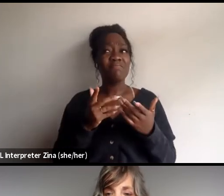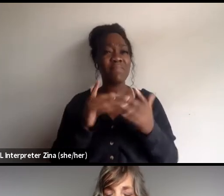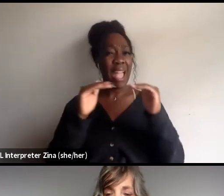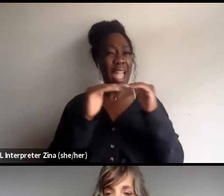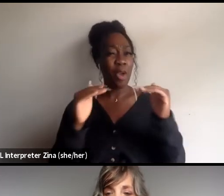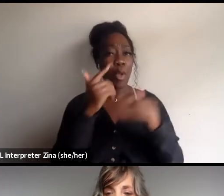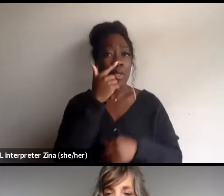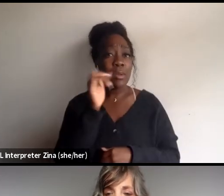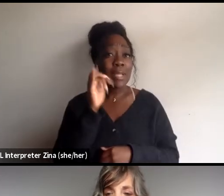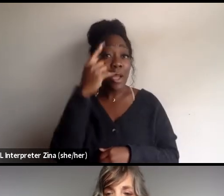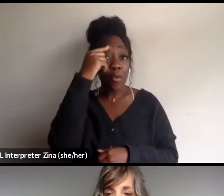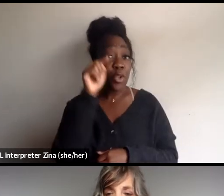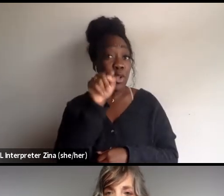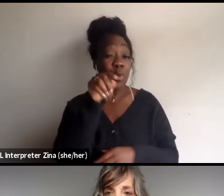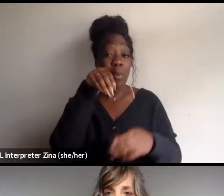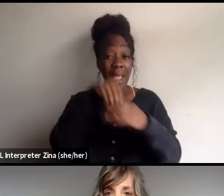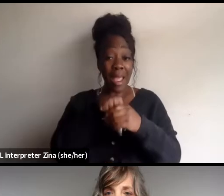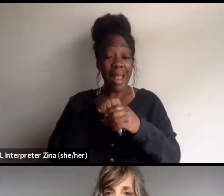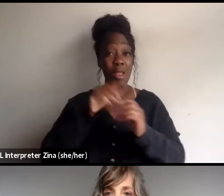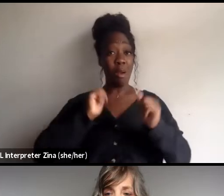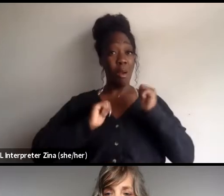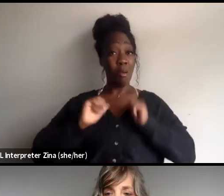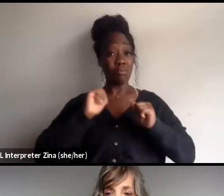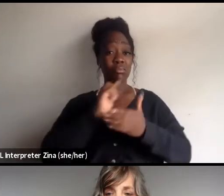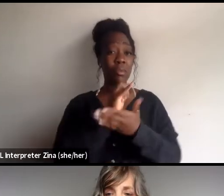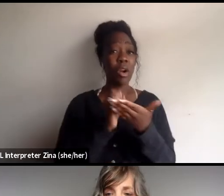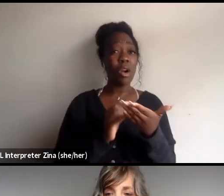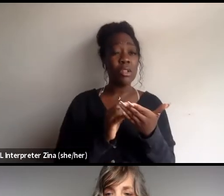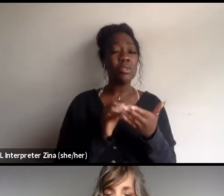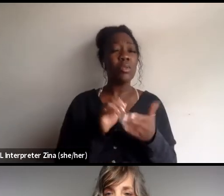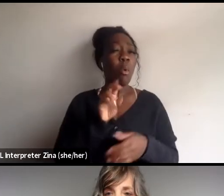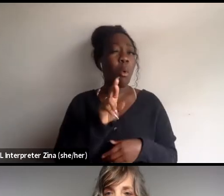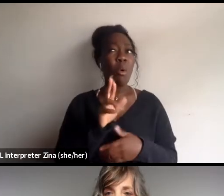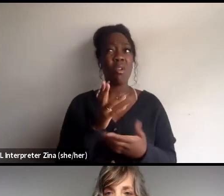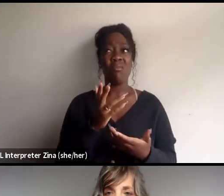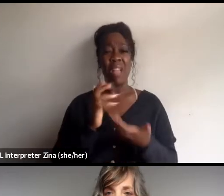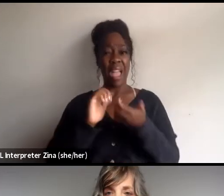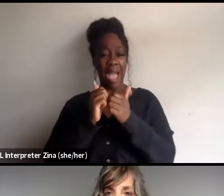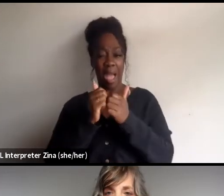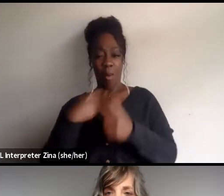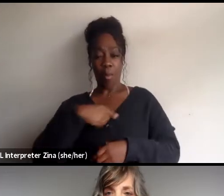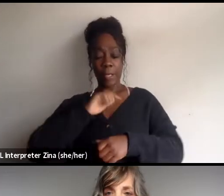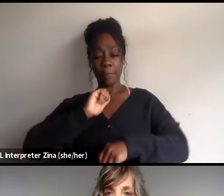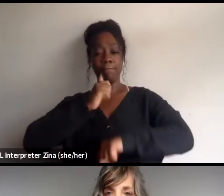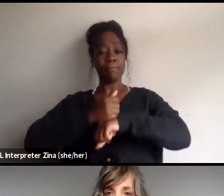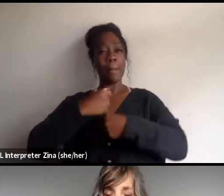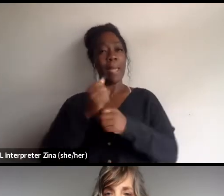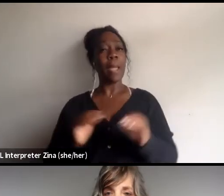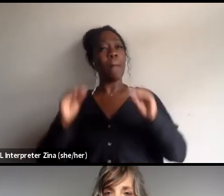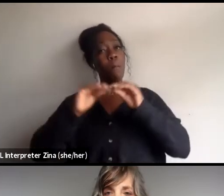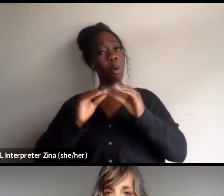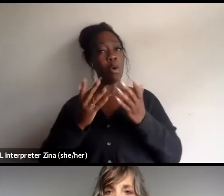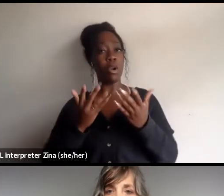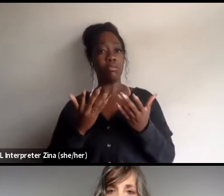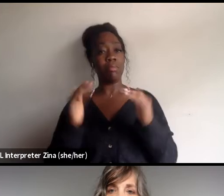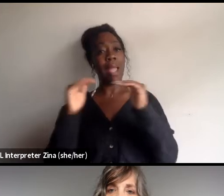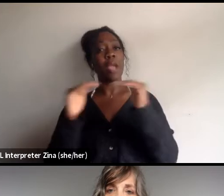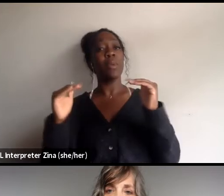Or do we need to make an equitable performing space on the African continent? It's just something like I thought about a lot, actually.